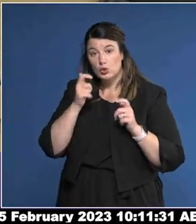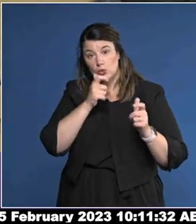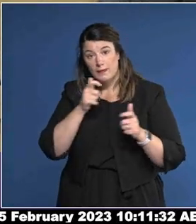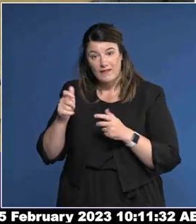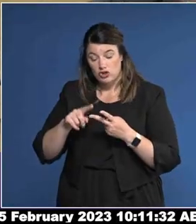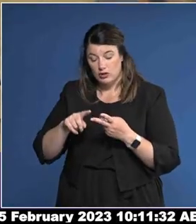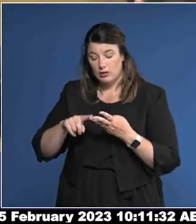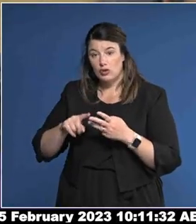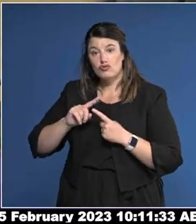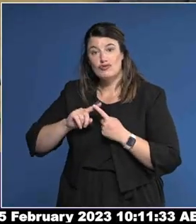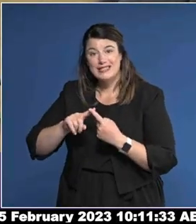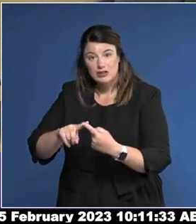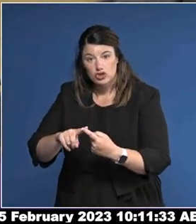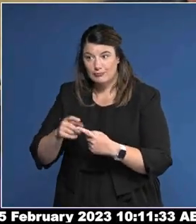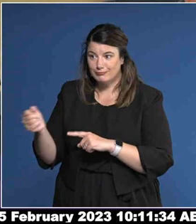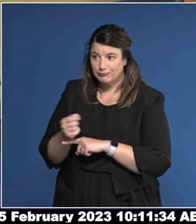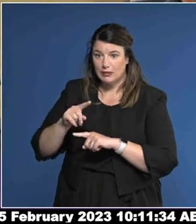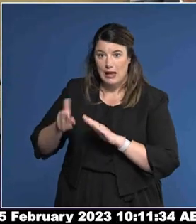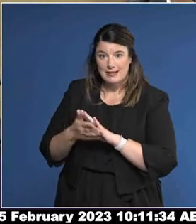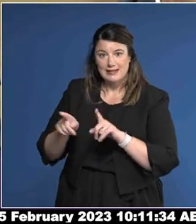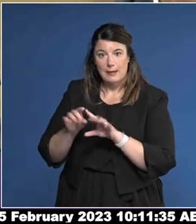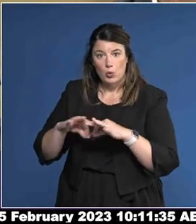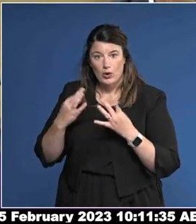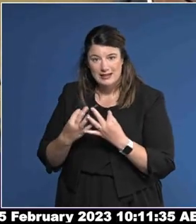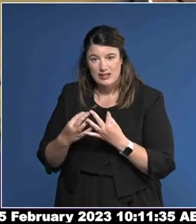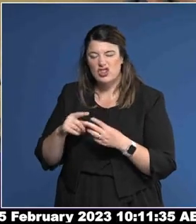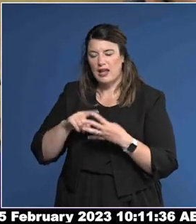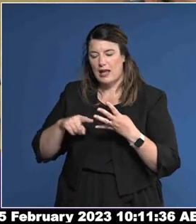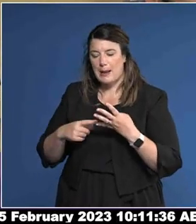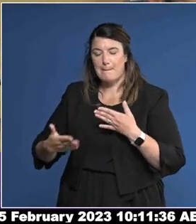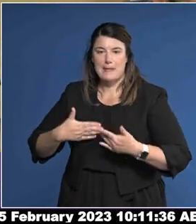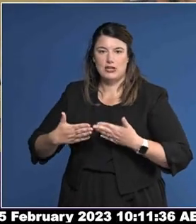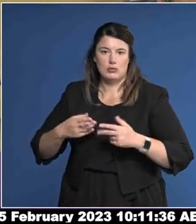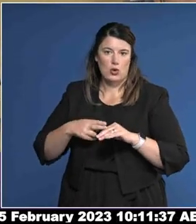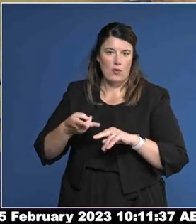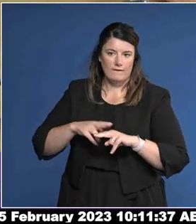and overall management of the workplace, and those are the issues that I want to examine